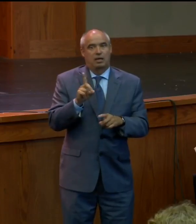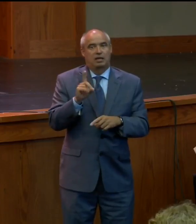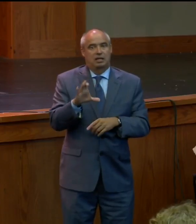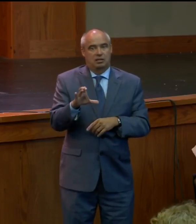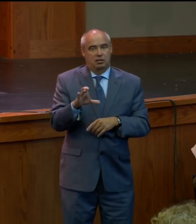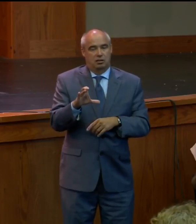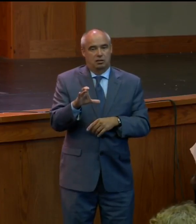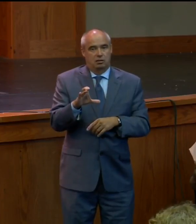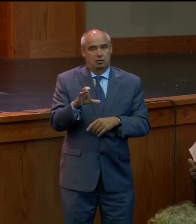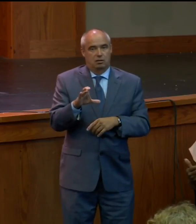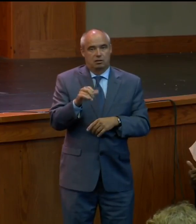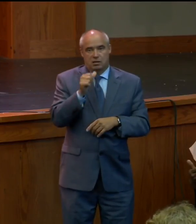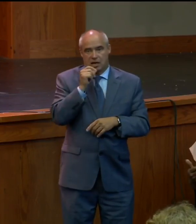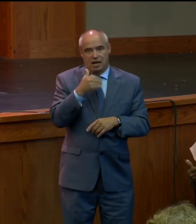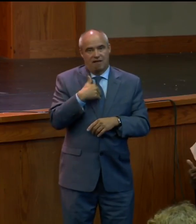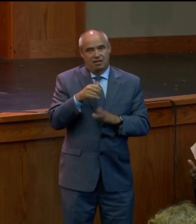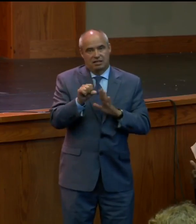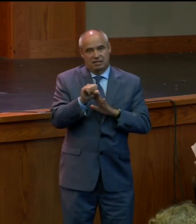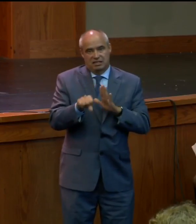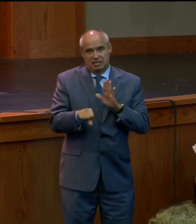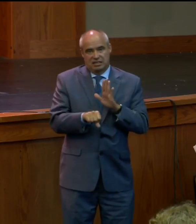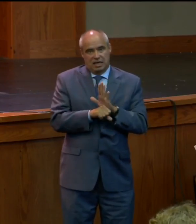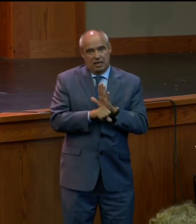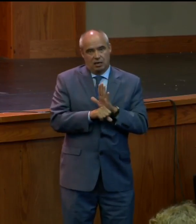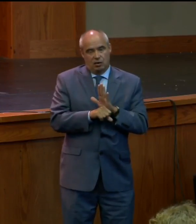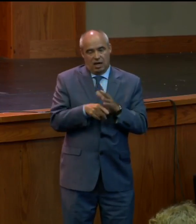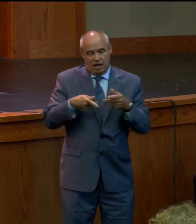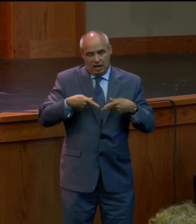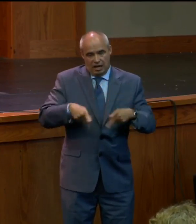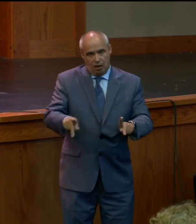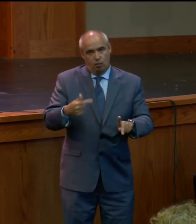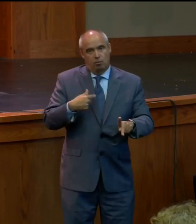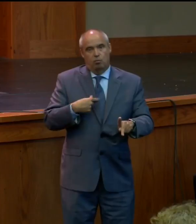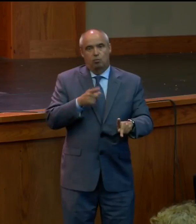OF COLUMBIA NOT HAVING STATEHOOD TO ALLOW ME TO REACH MY